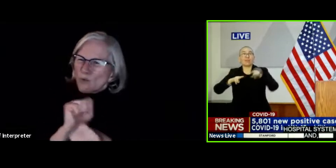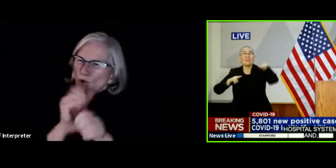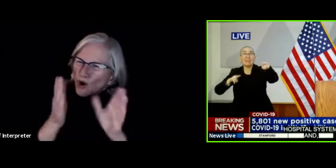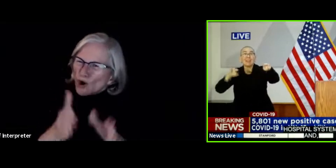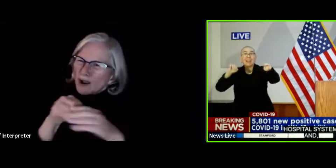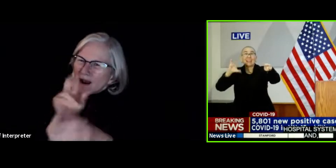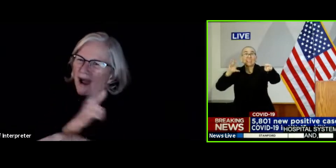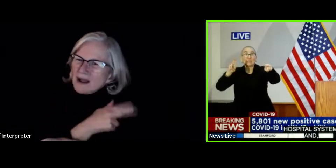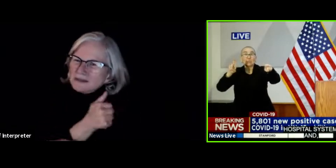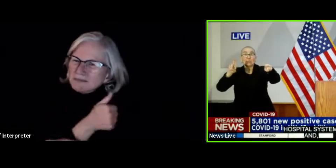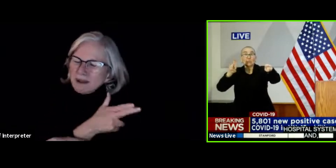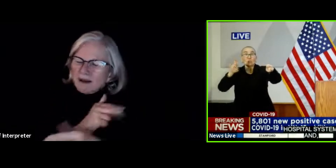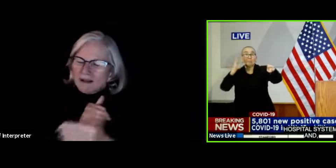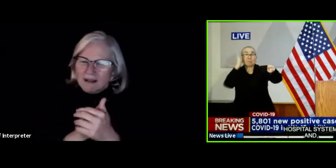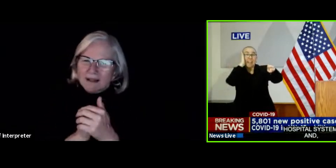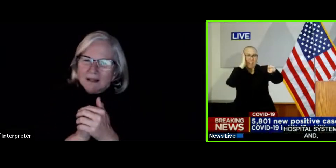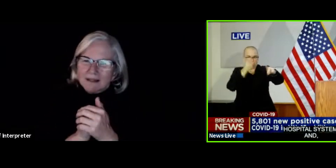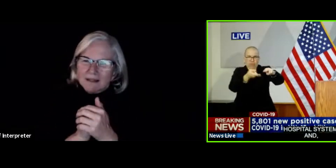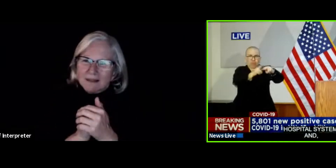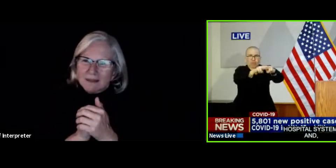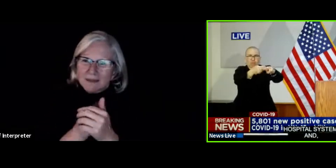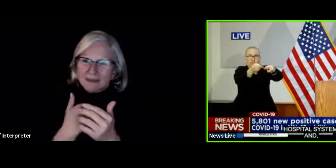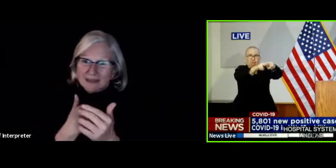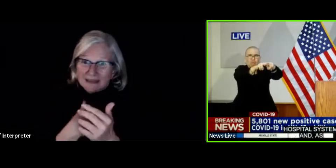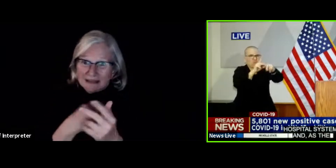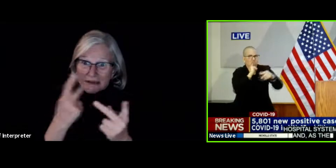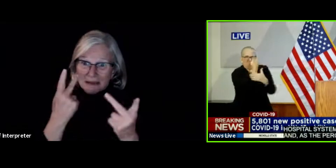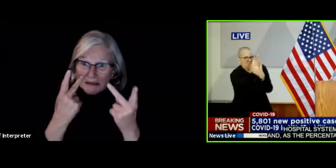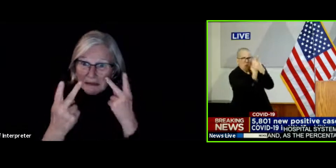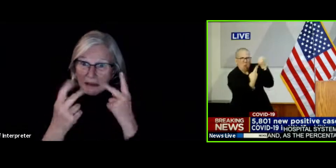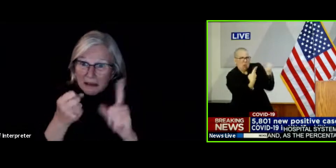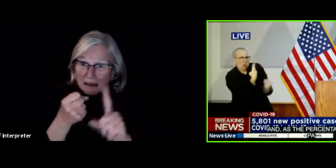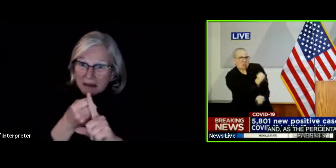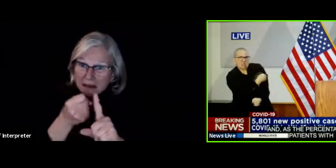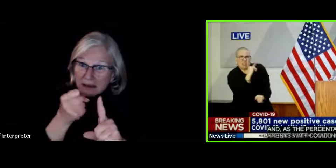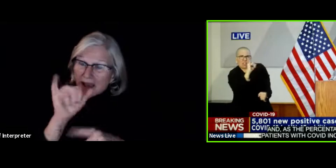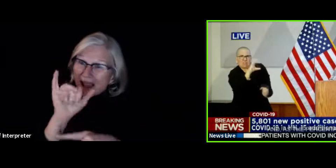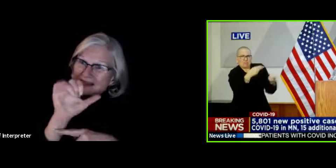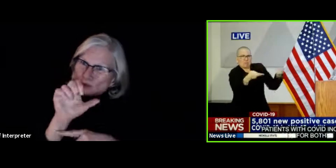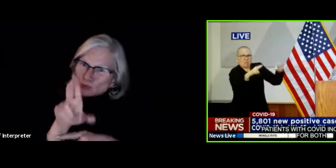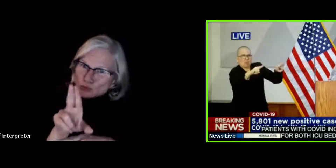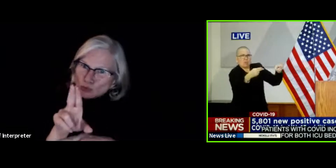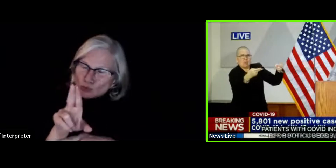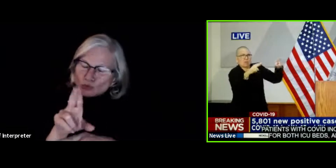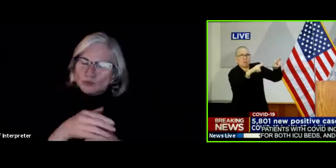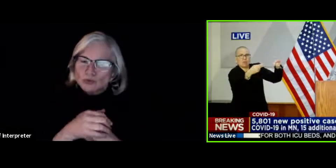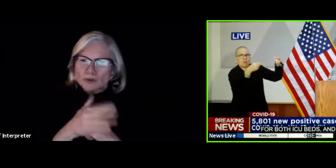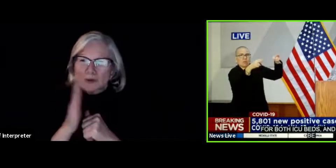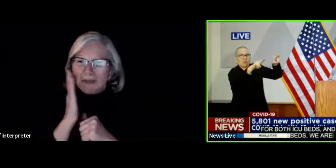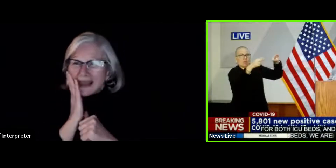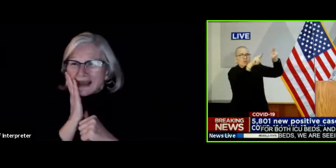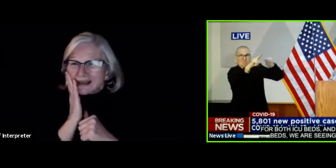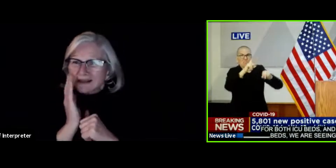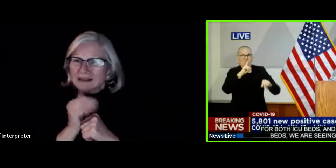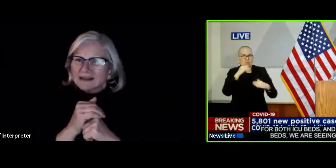BEDS, WE'RE SEEING THAT RESULTING IN REAL CAPACITY CONSTRAINTS AND A LOT OF PRESSURE